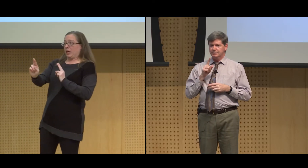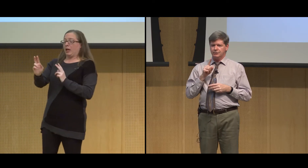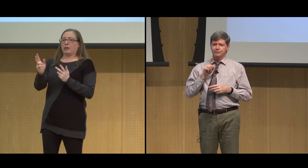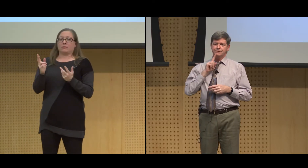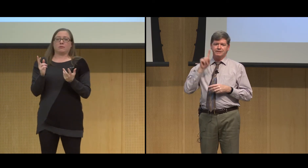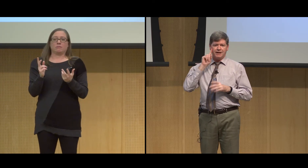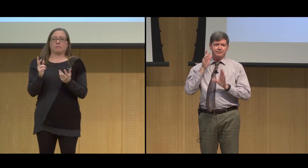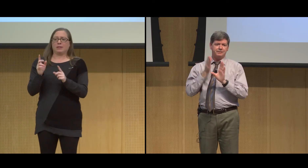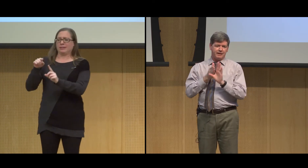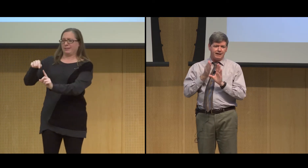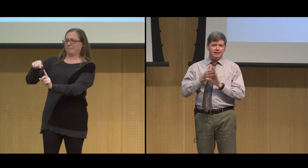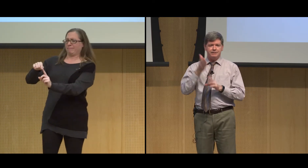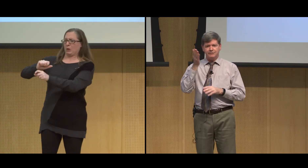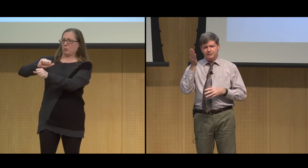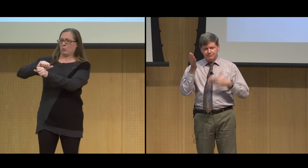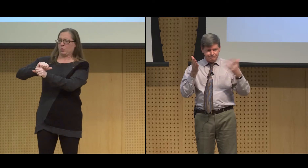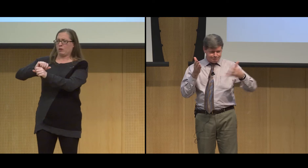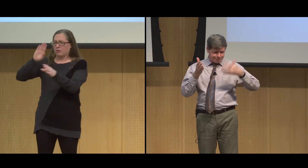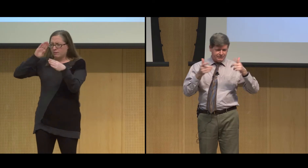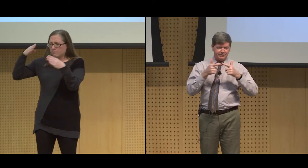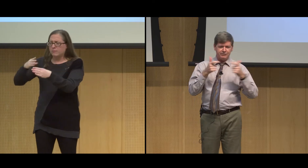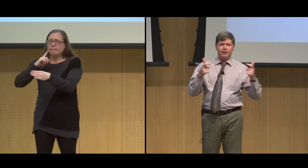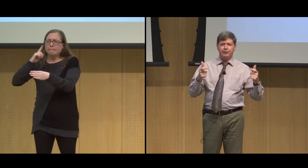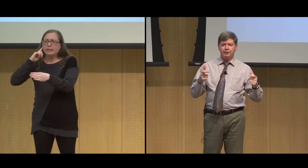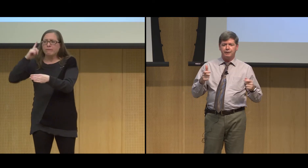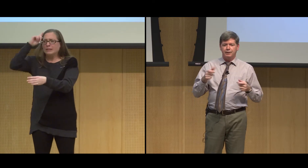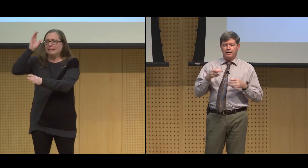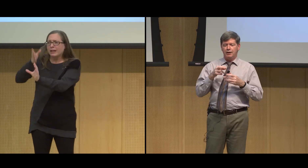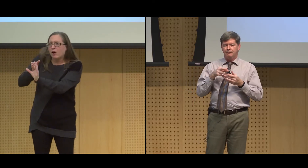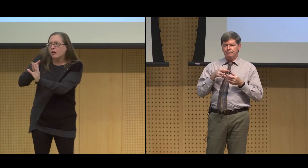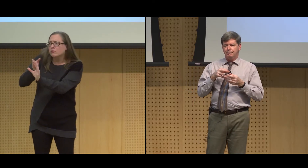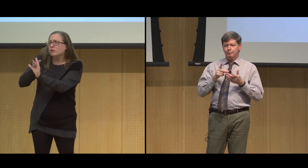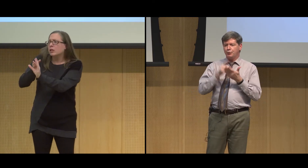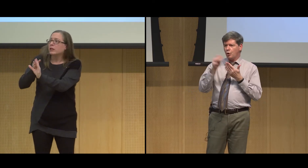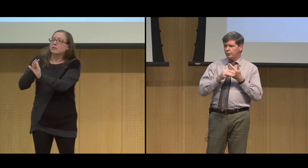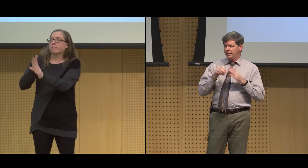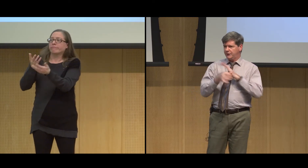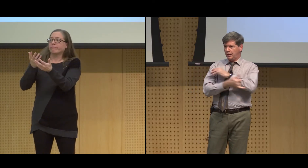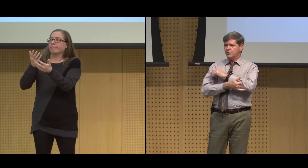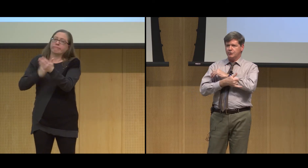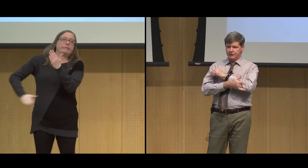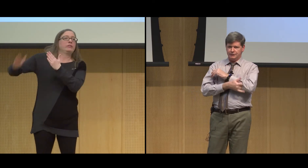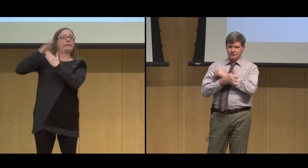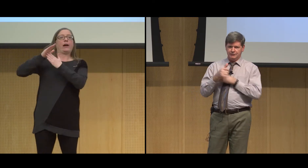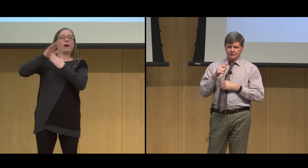sort of Deaf psychology, et cetera, program in the country.